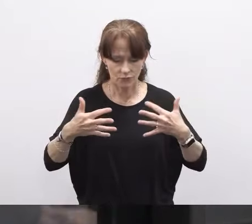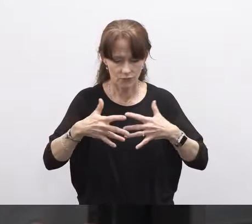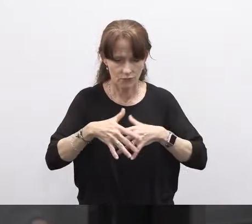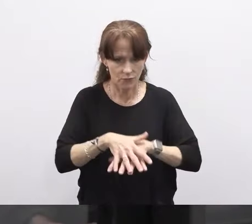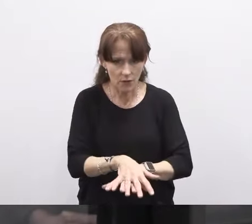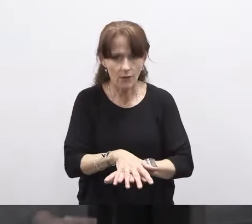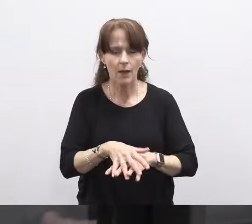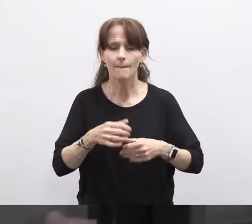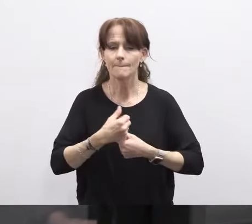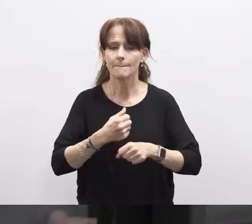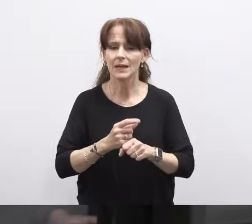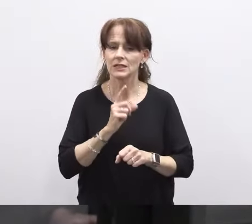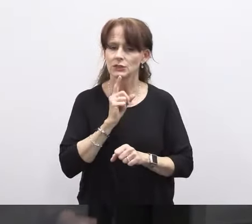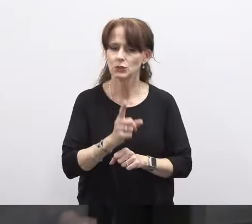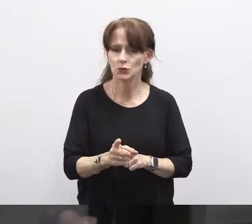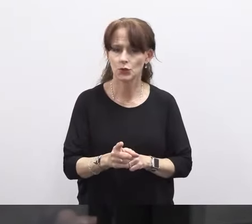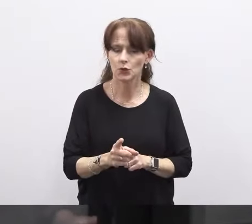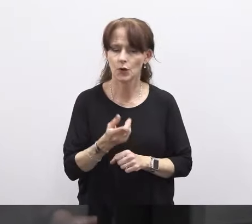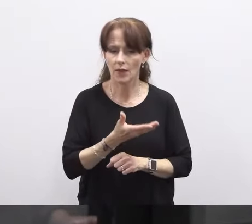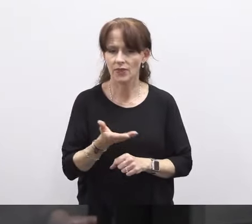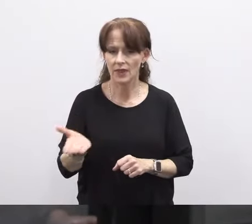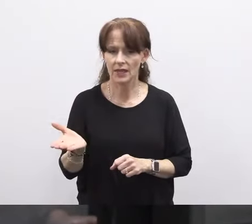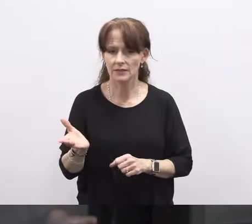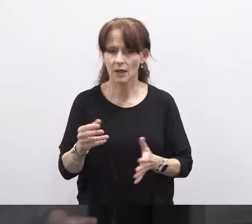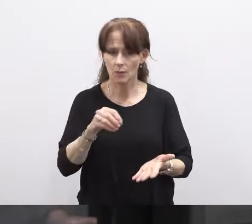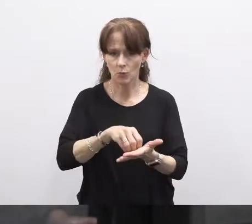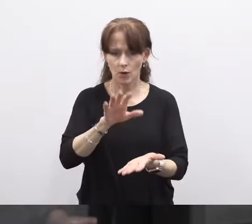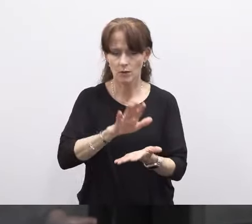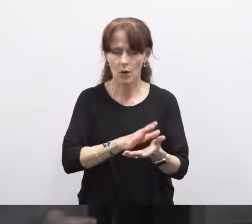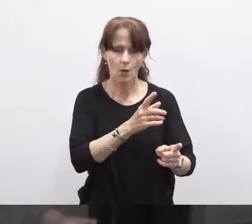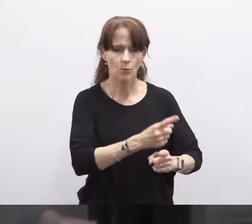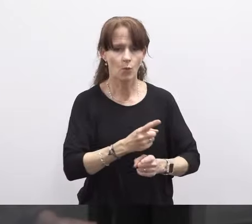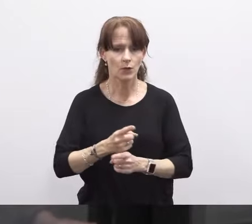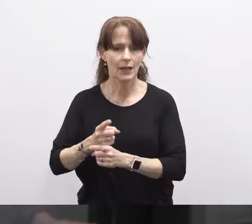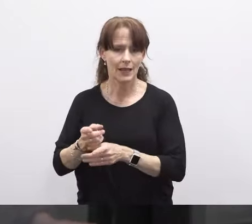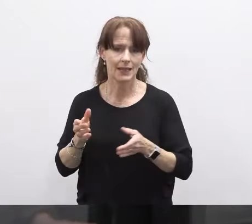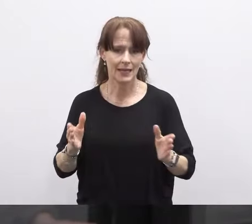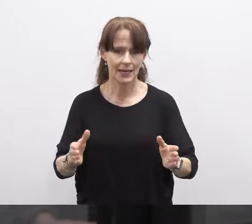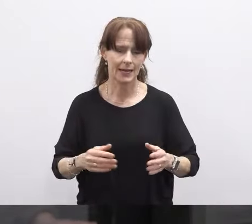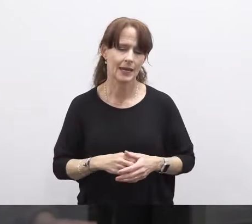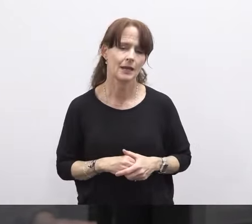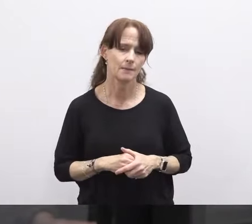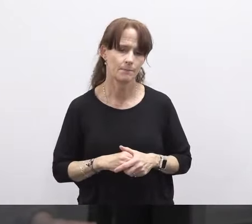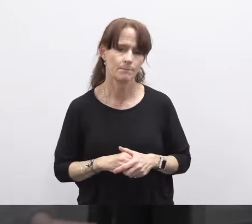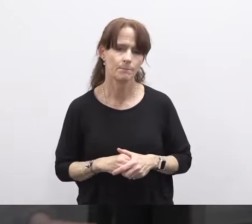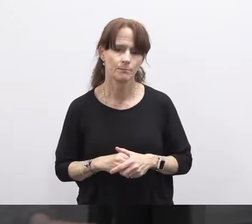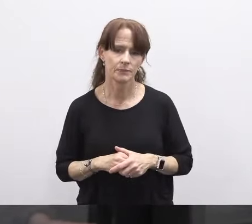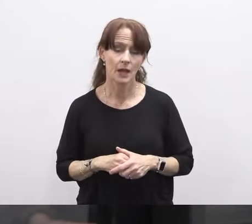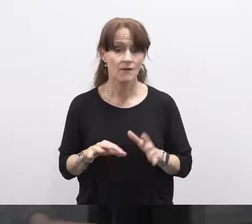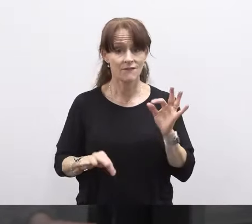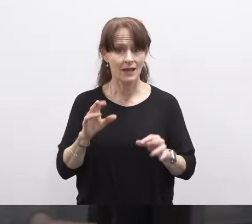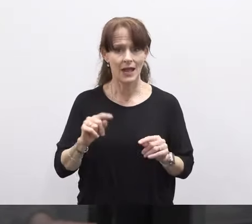they're making sure that things are being recorded appropriately. Also, I wanna point out there were no findings